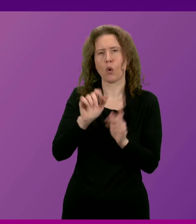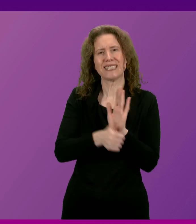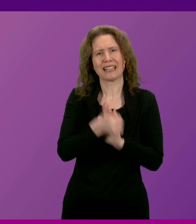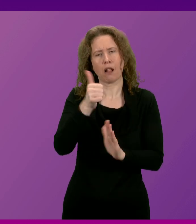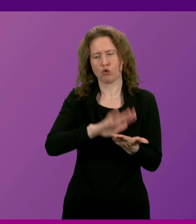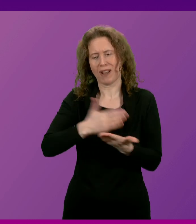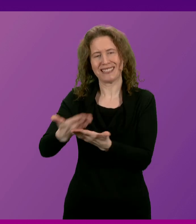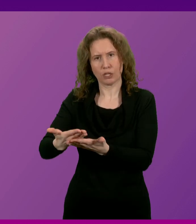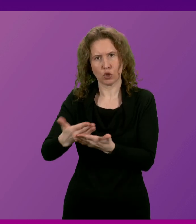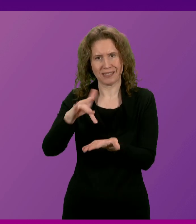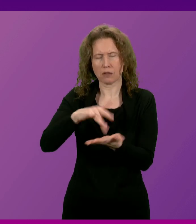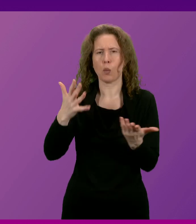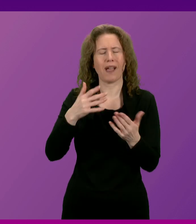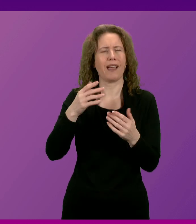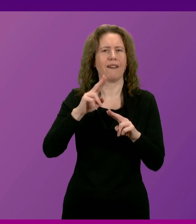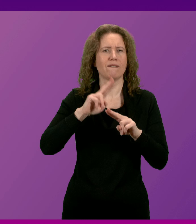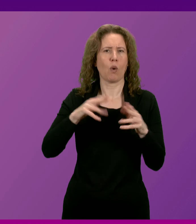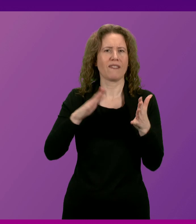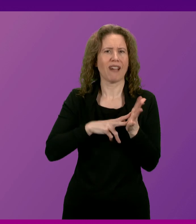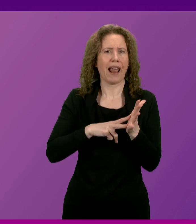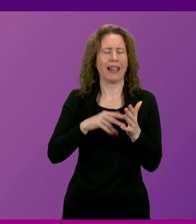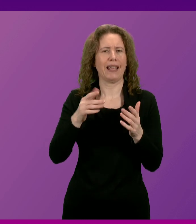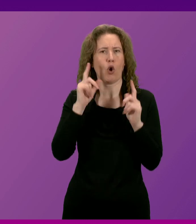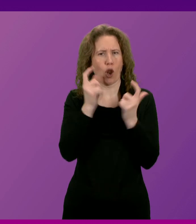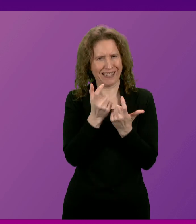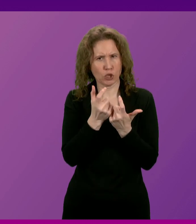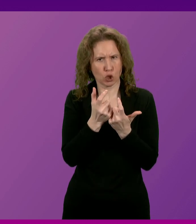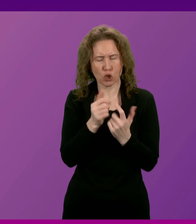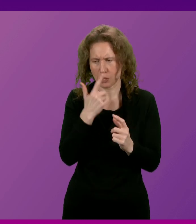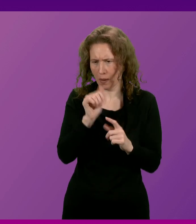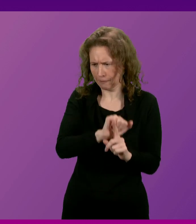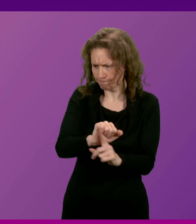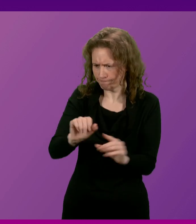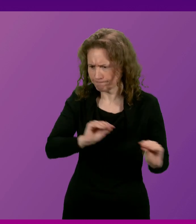at Forth Valley College to ensure that we have the facilities that are required in order to deliver